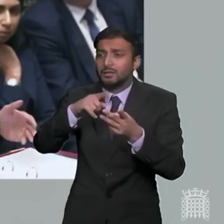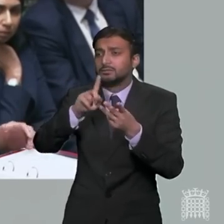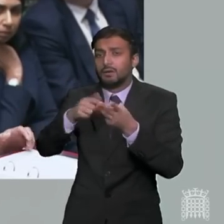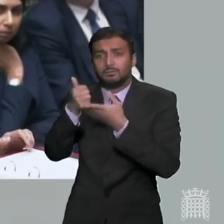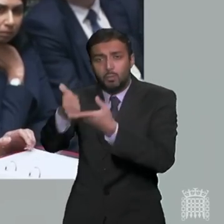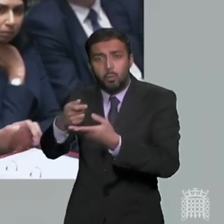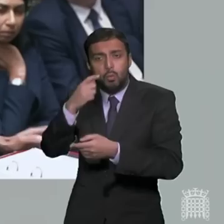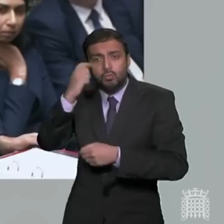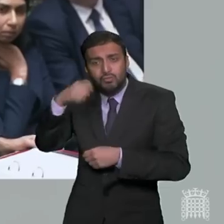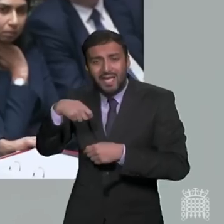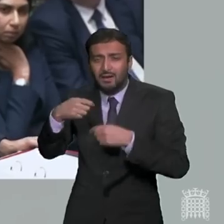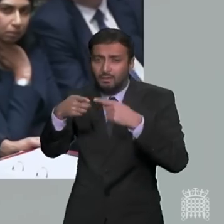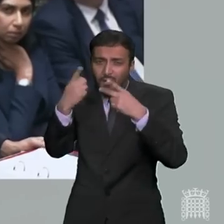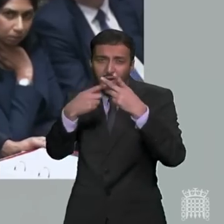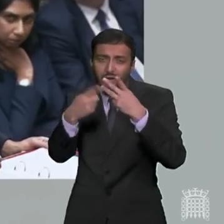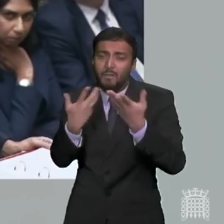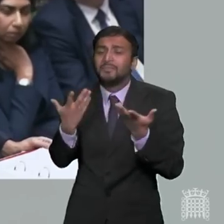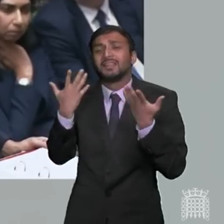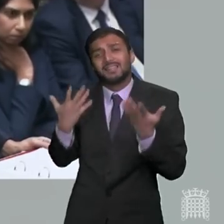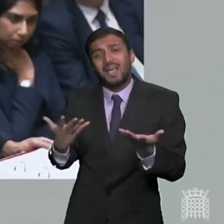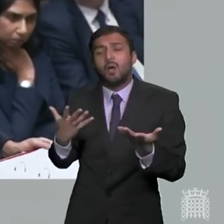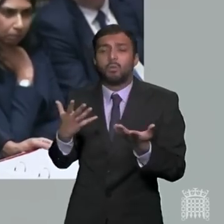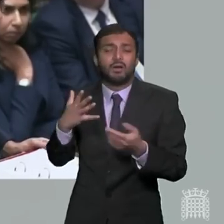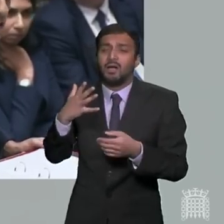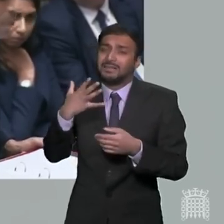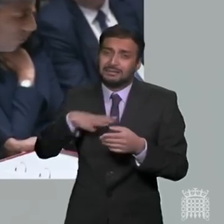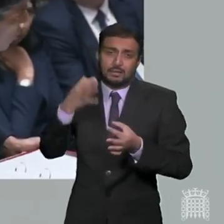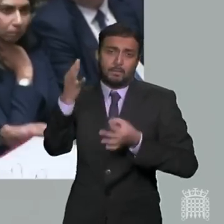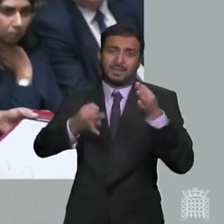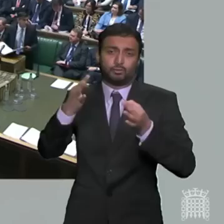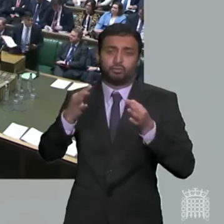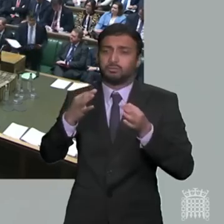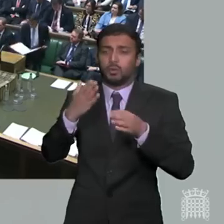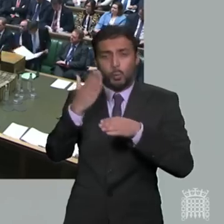Now is the time for politicians to work together, and that is what this Government will do.